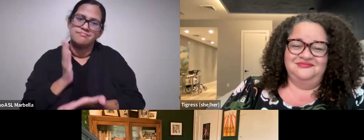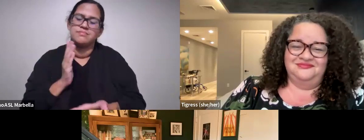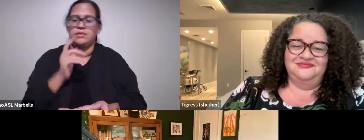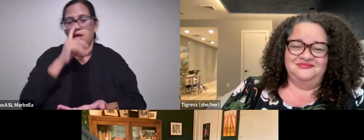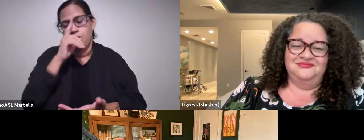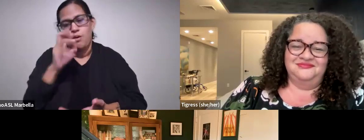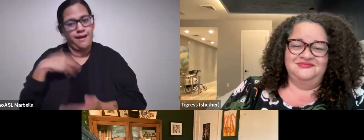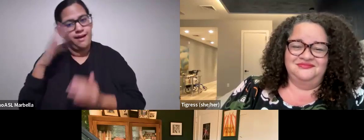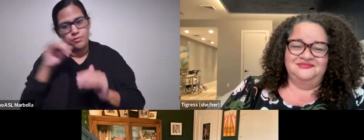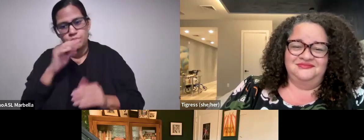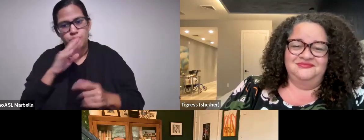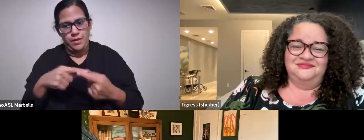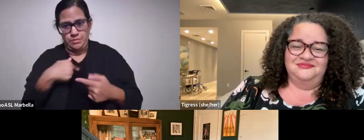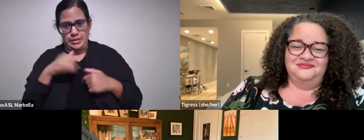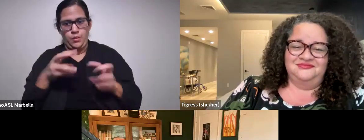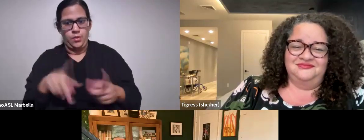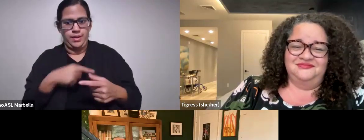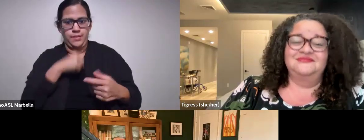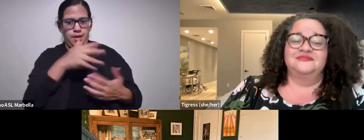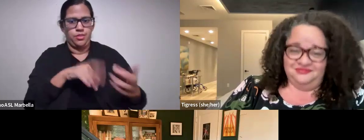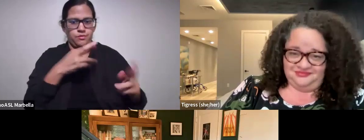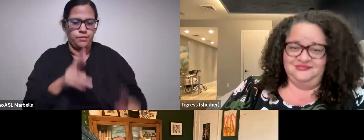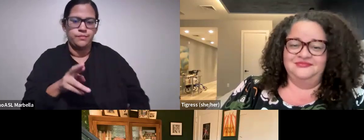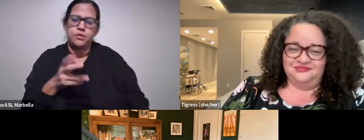I hope you don't talk about me that way when I'm not in the room or whatever.